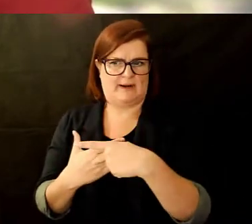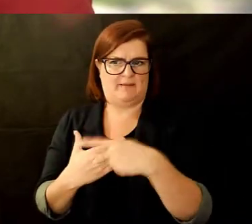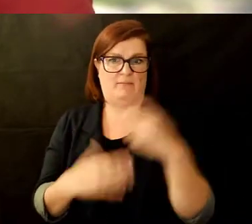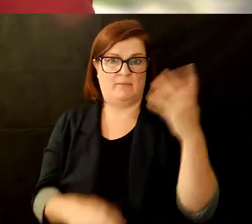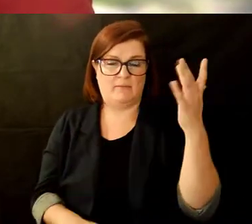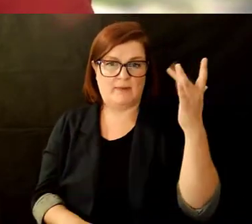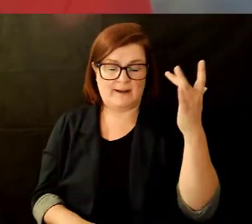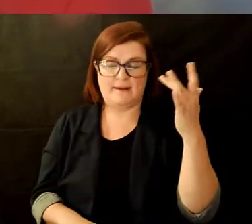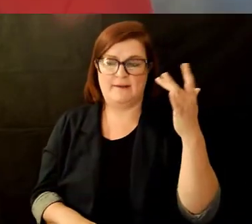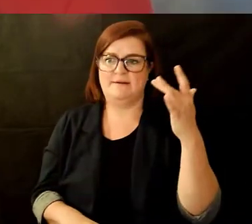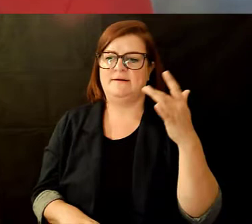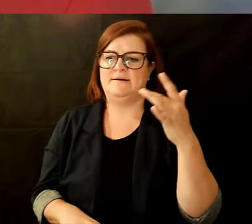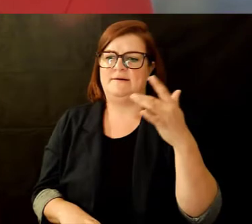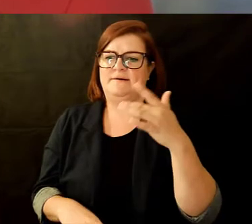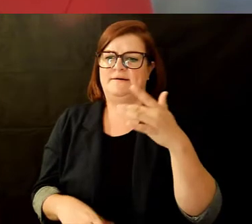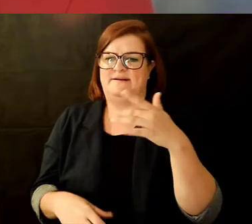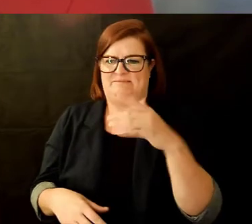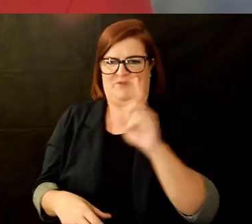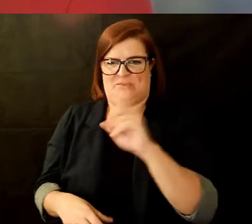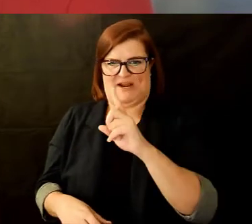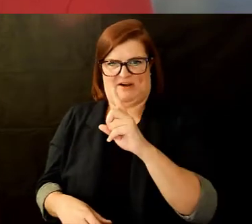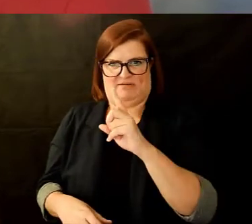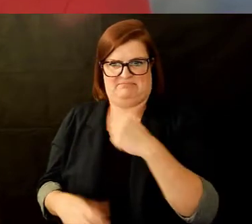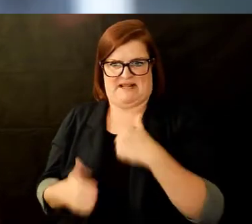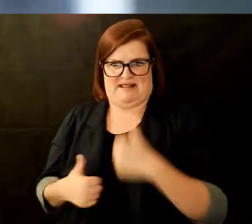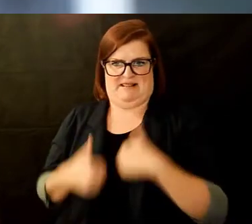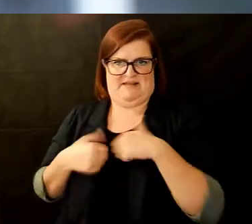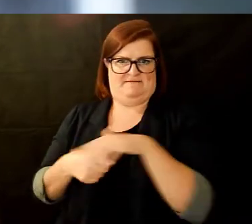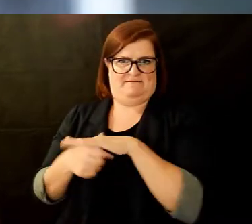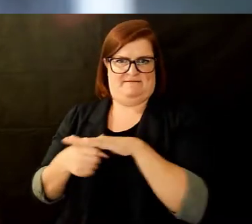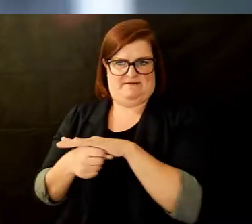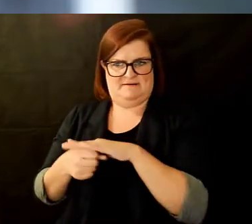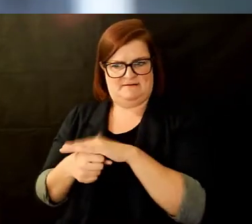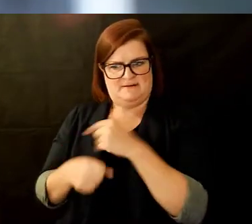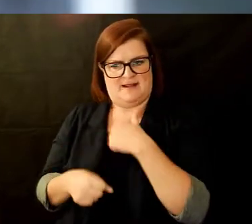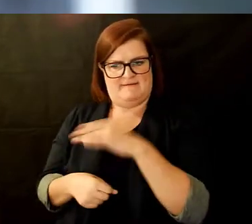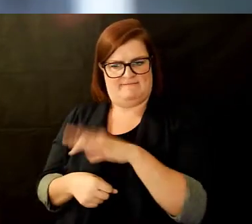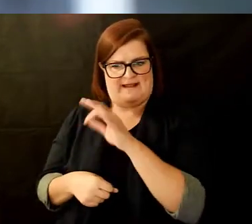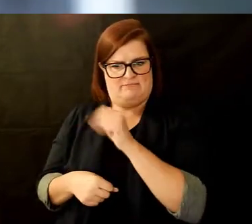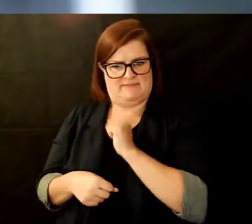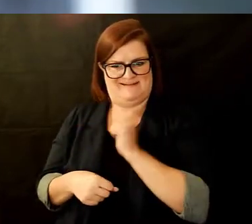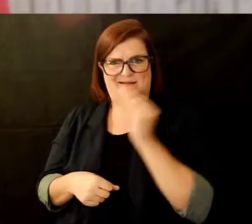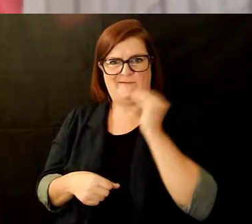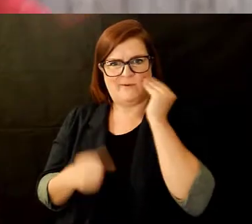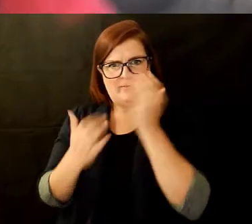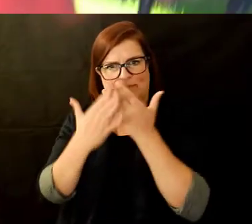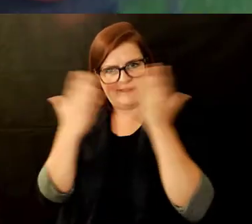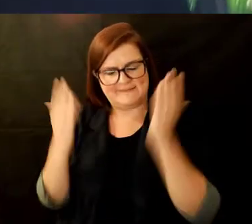because in the area that I'm from, I found myself homeless.